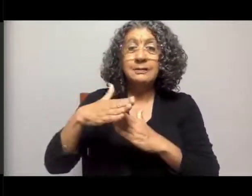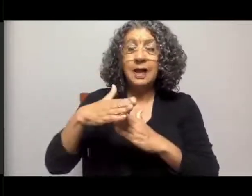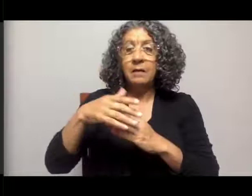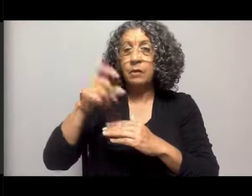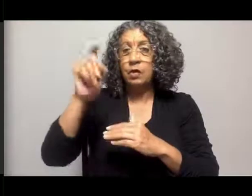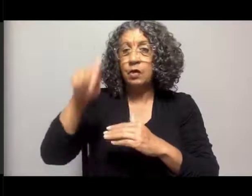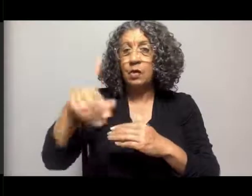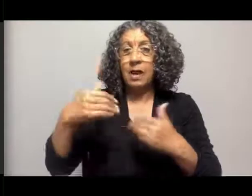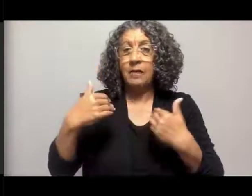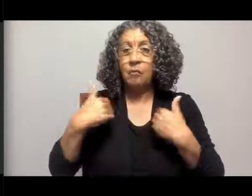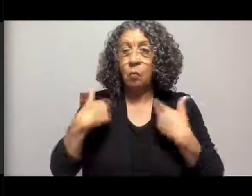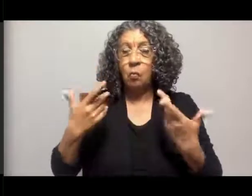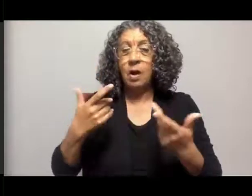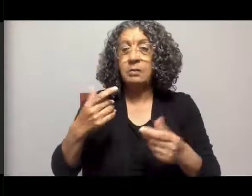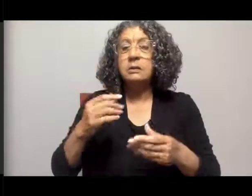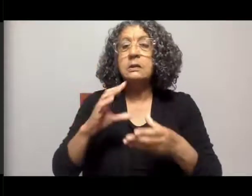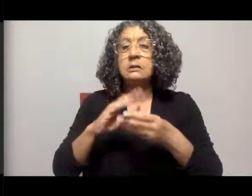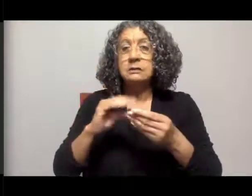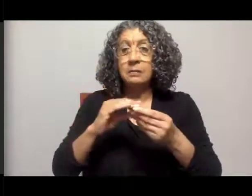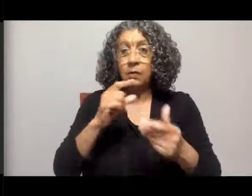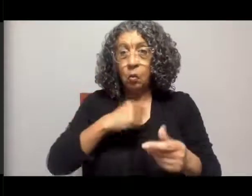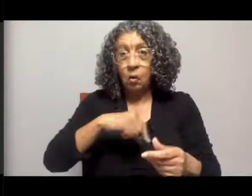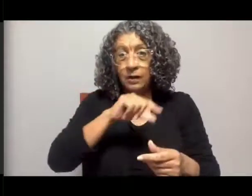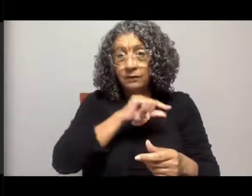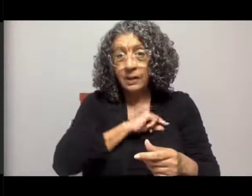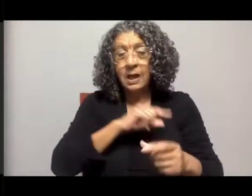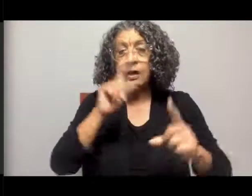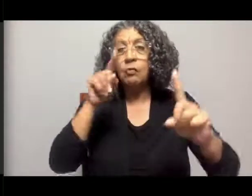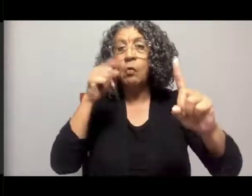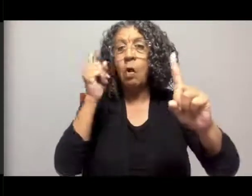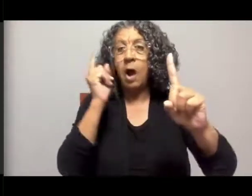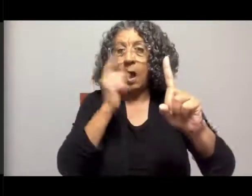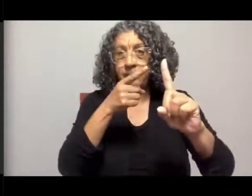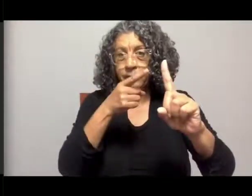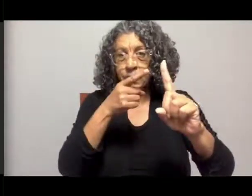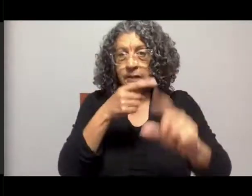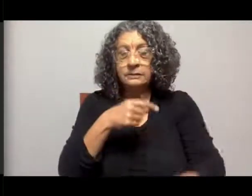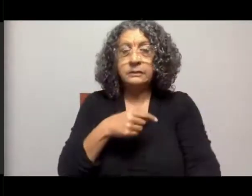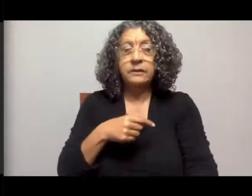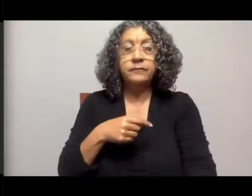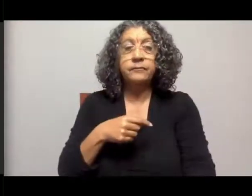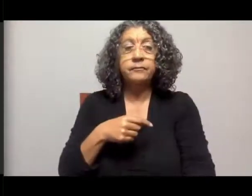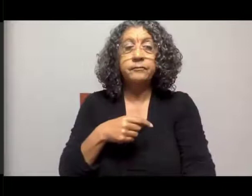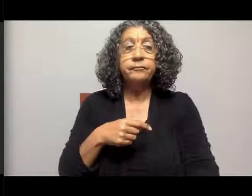at the top you should have the summary of qualifications